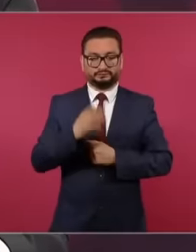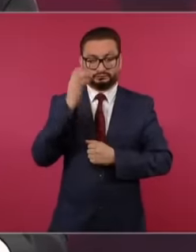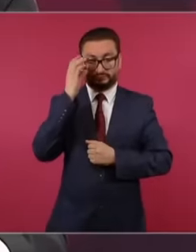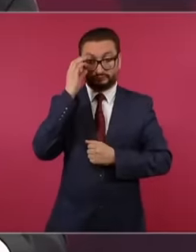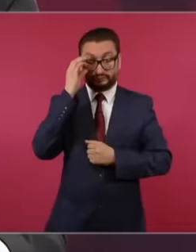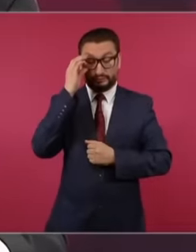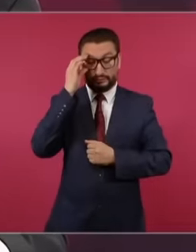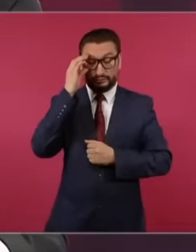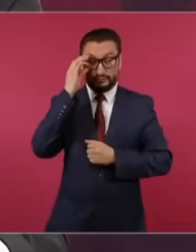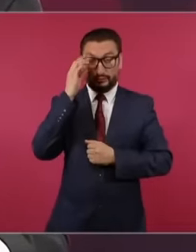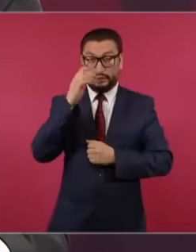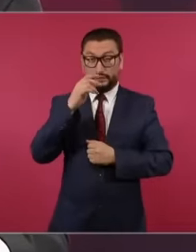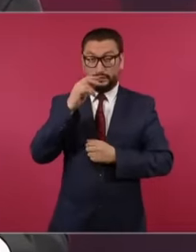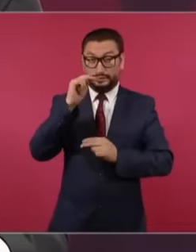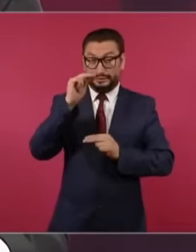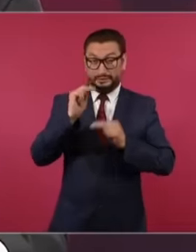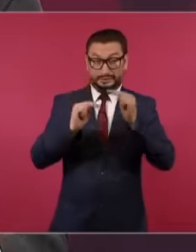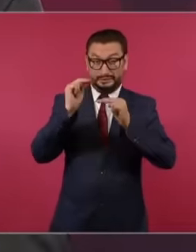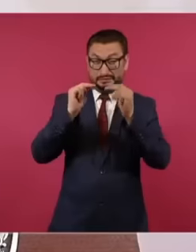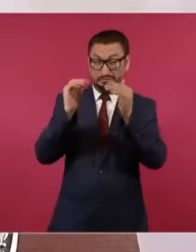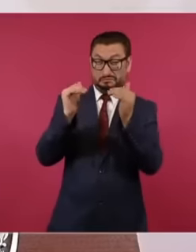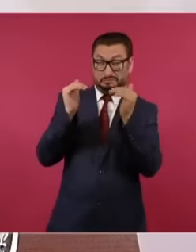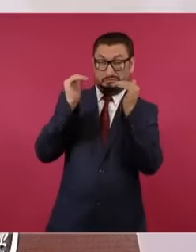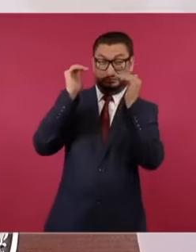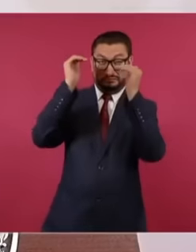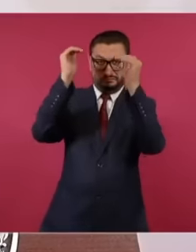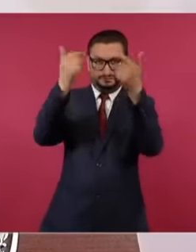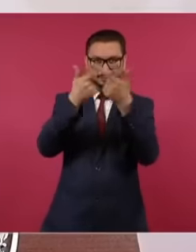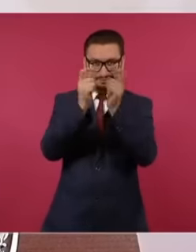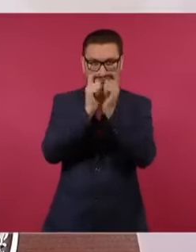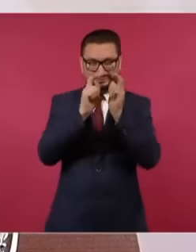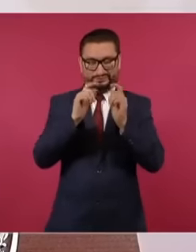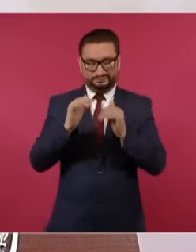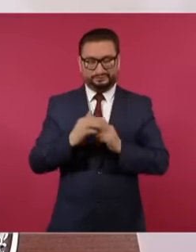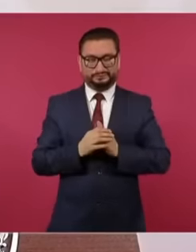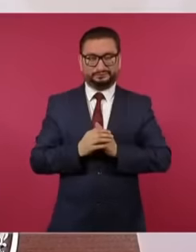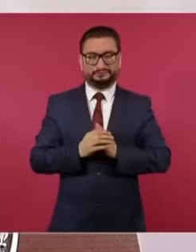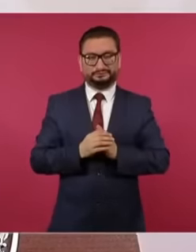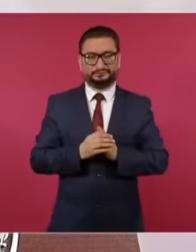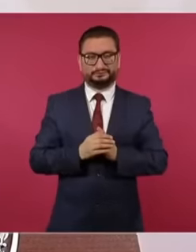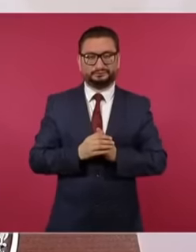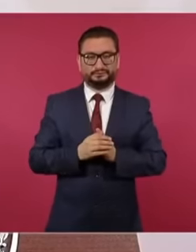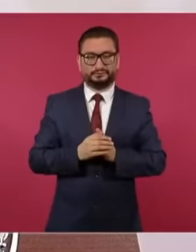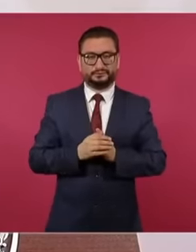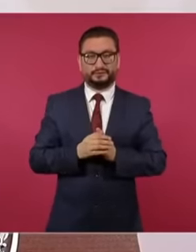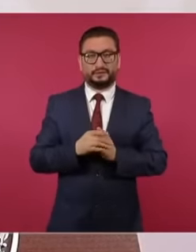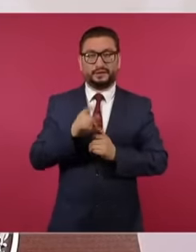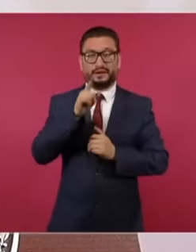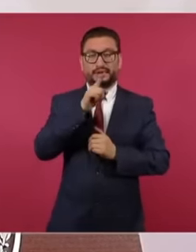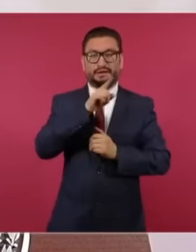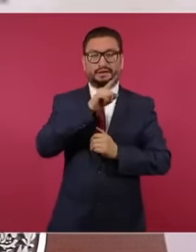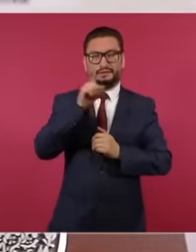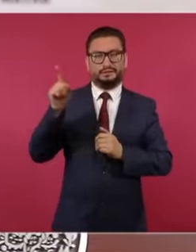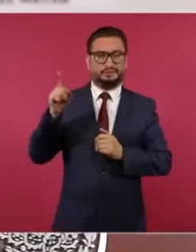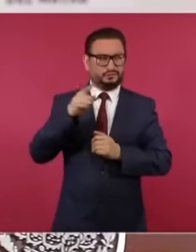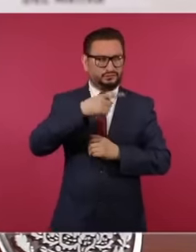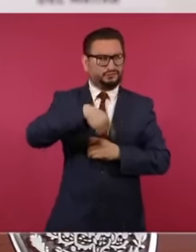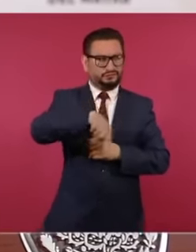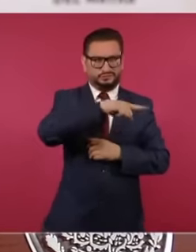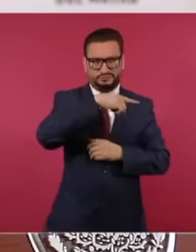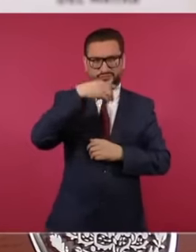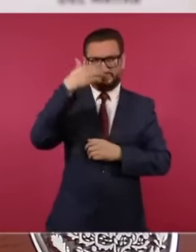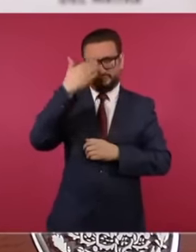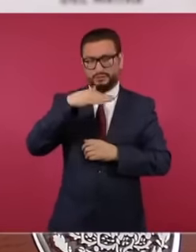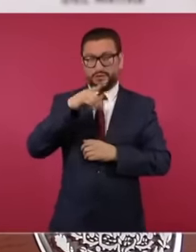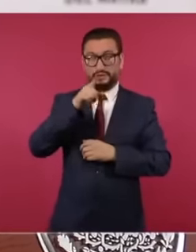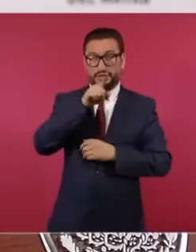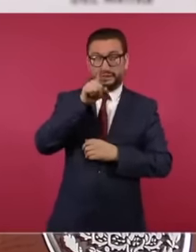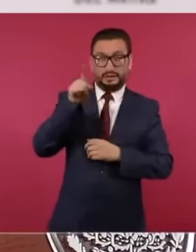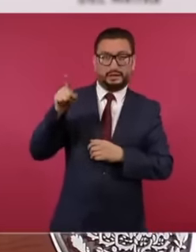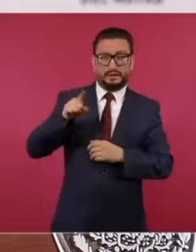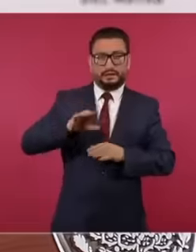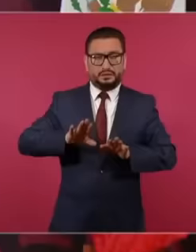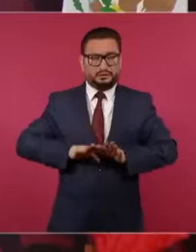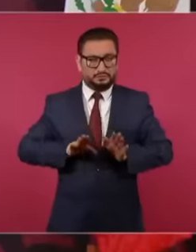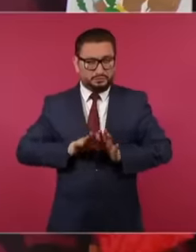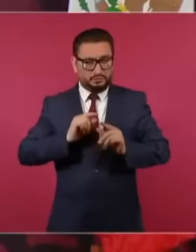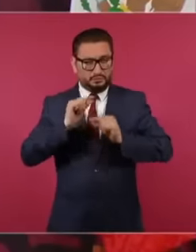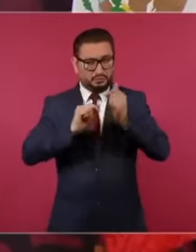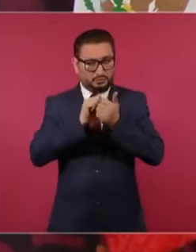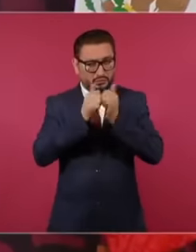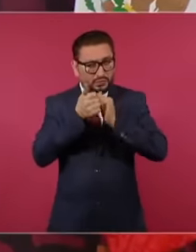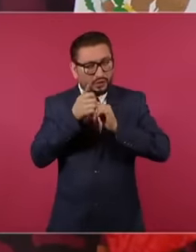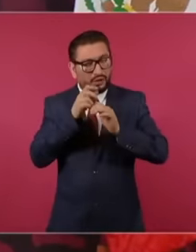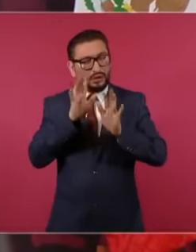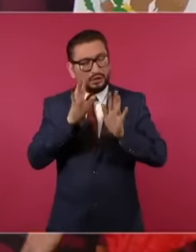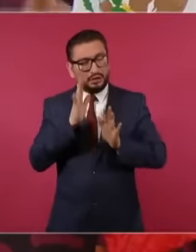above that many already have a different attitude, not the one they had